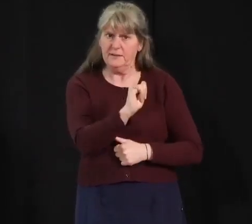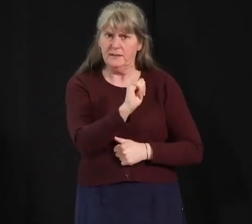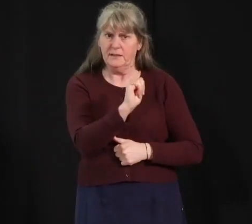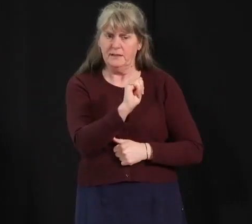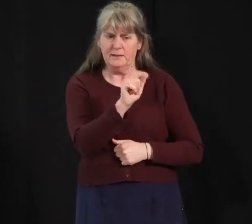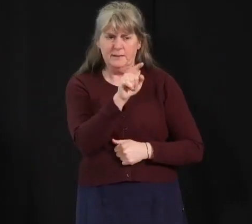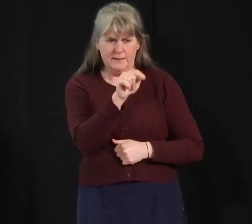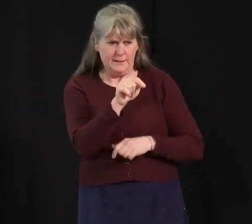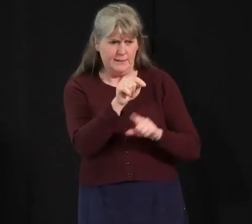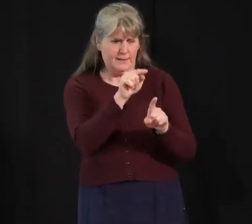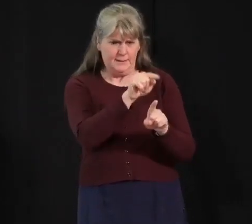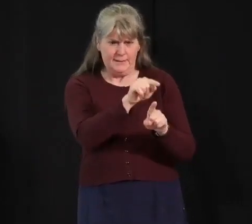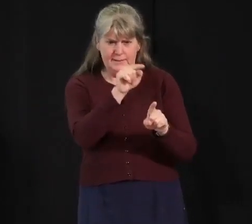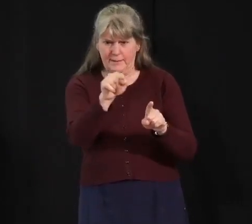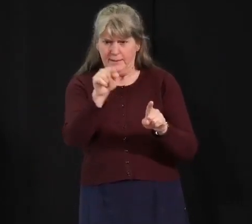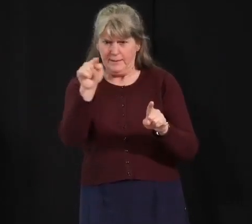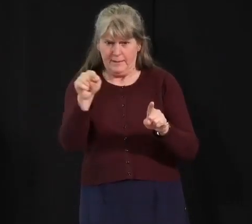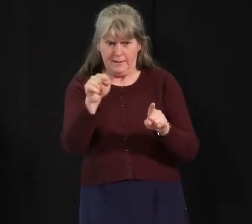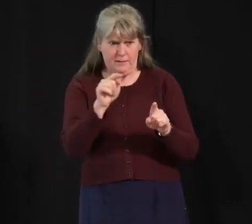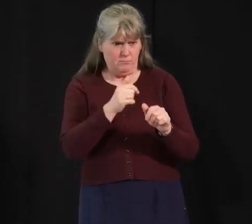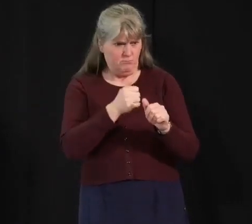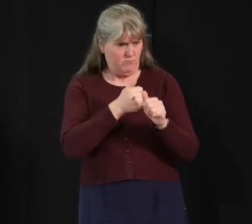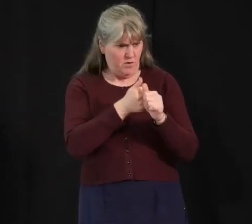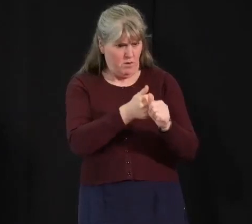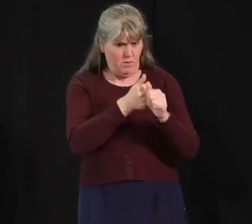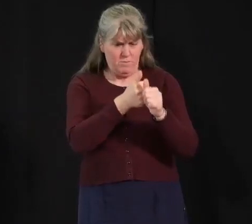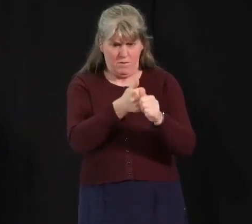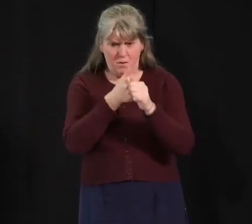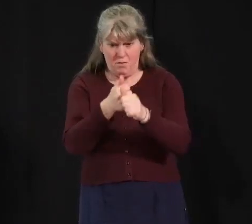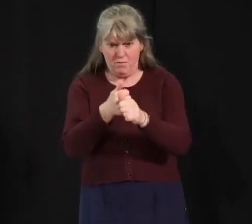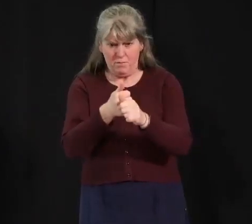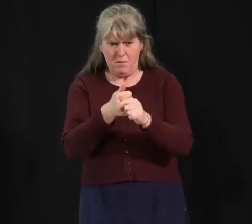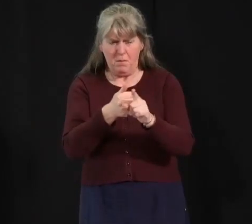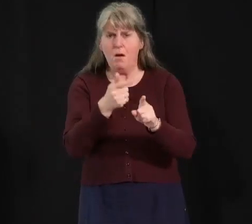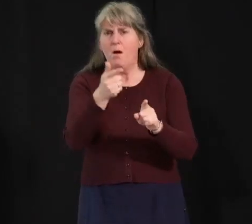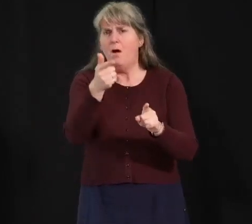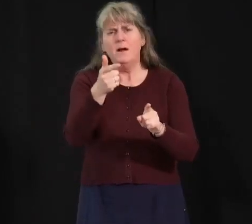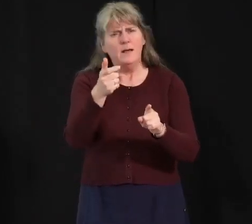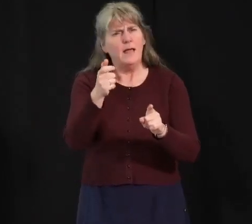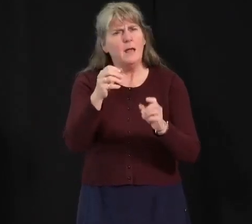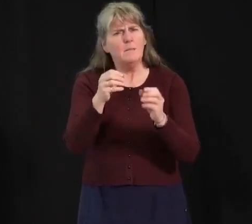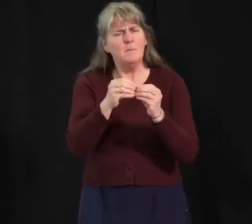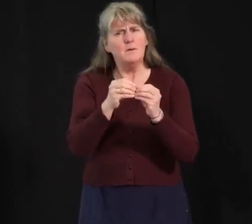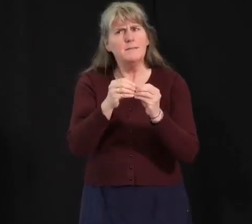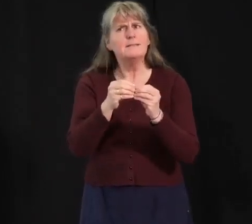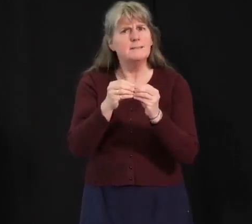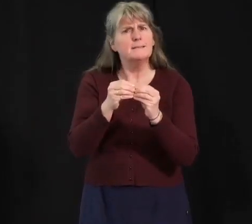with an ability to look at priorities and to systematically examine adherence to those